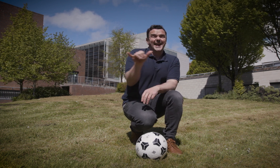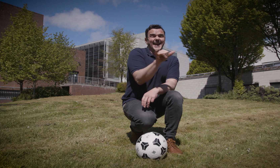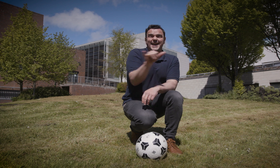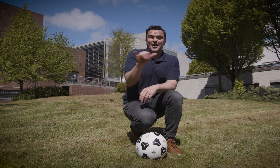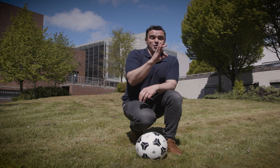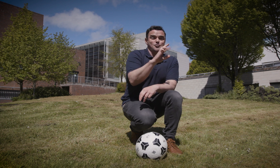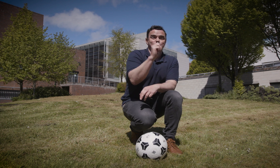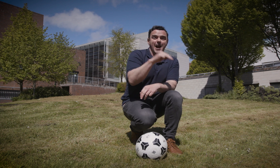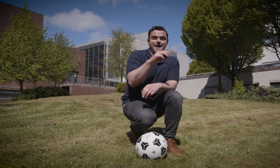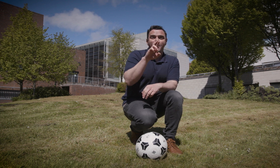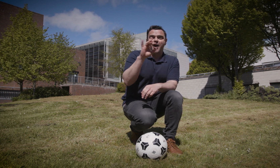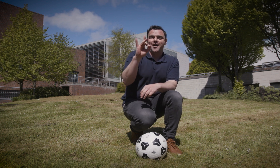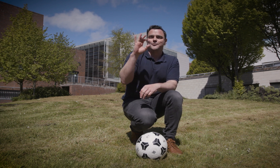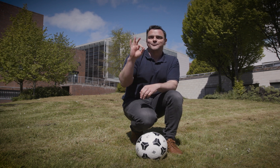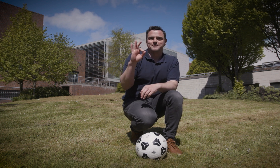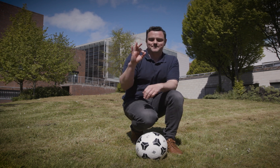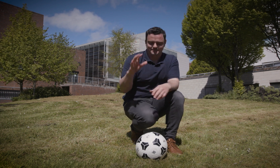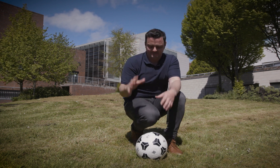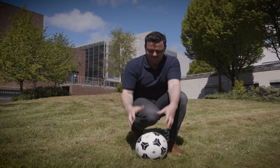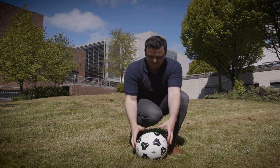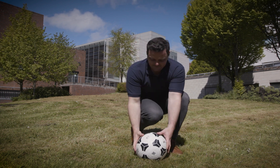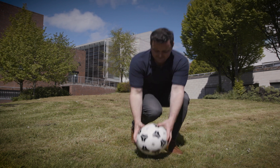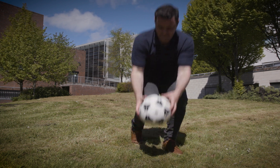we can use either grammes or kilogrammes.